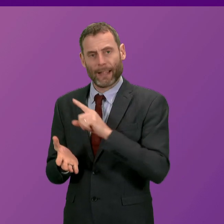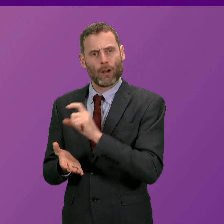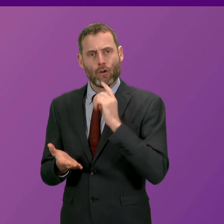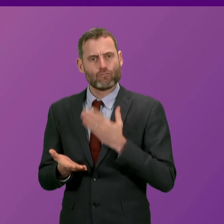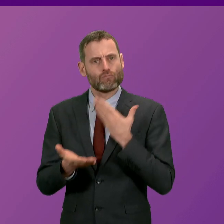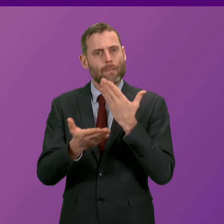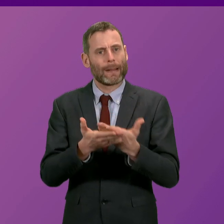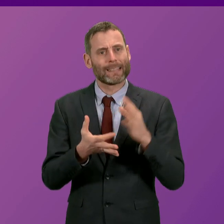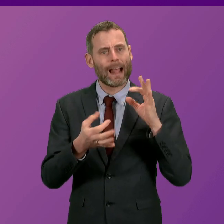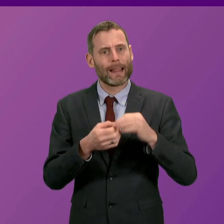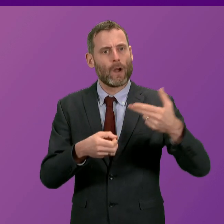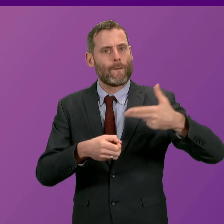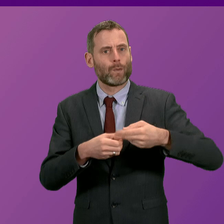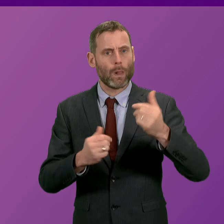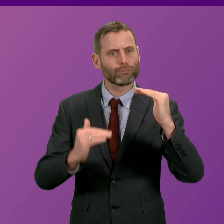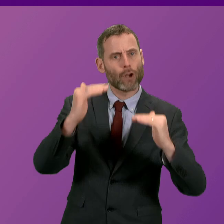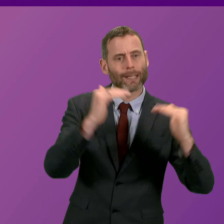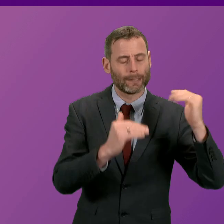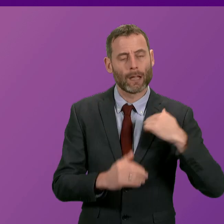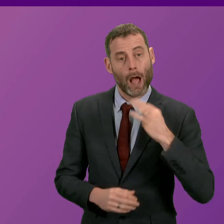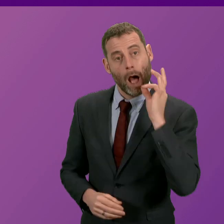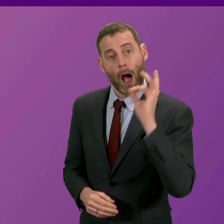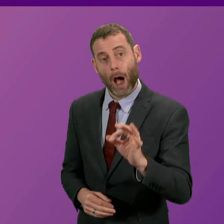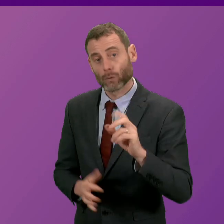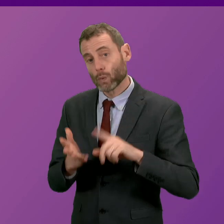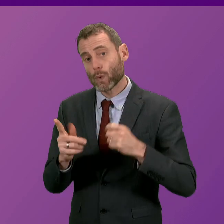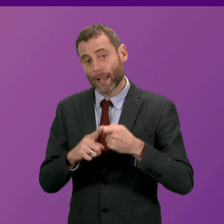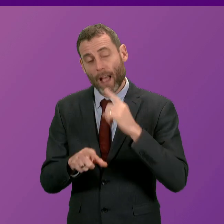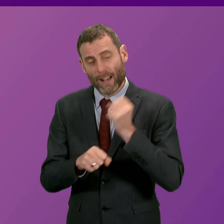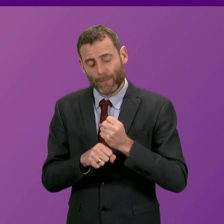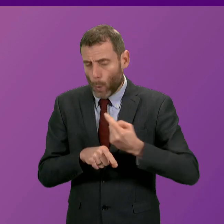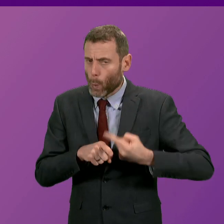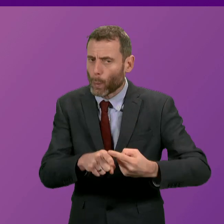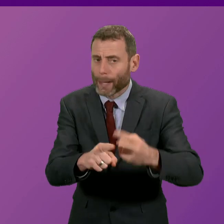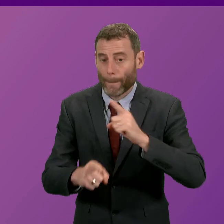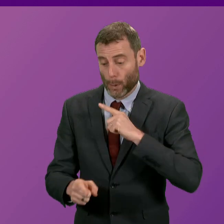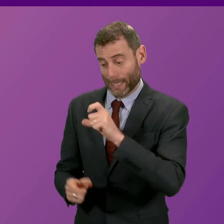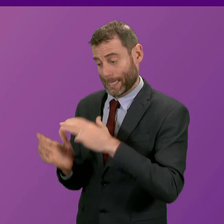urge it is to speed up progress where possible. Given the CMA’s comments on current fuel prices,